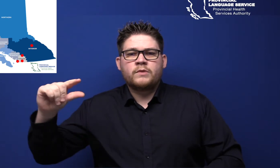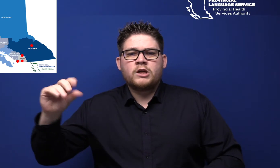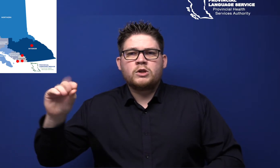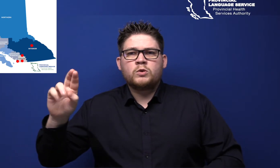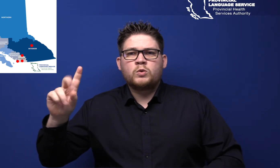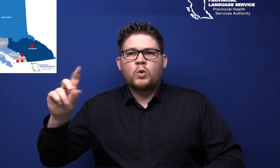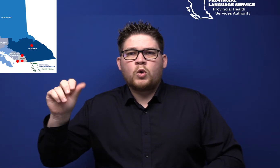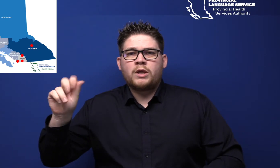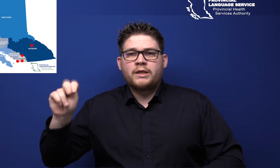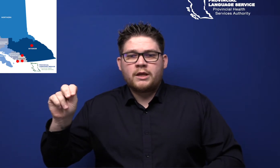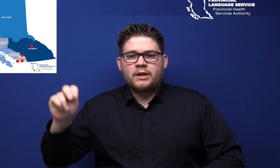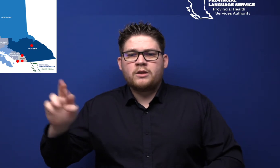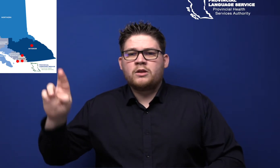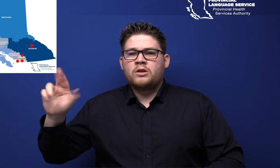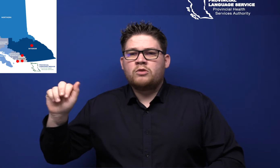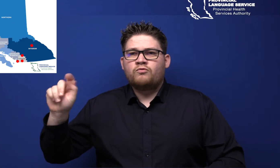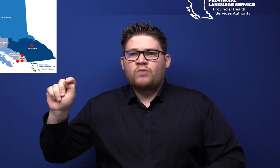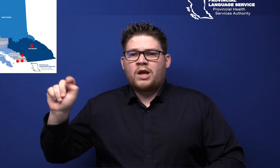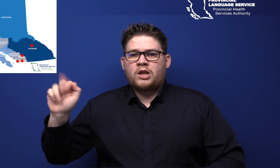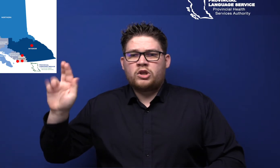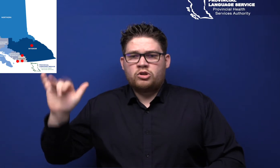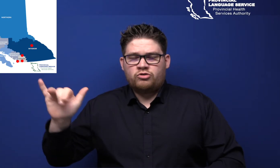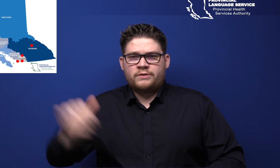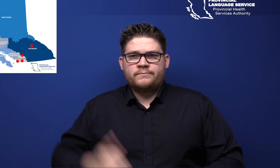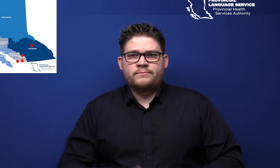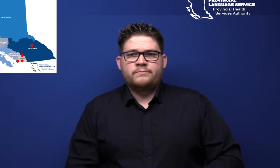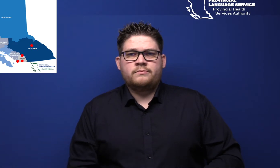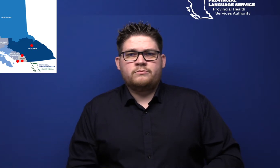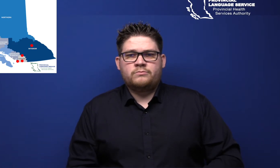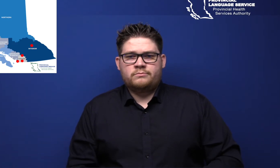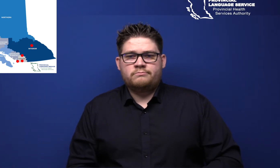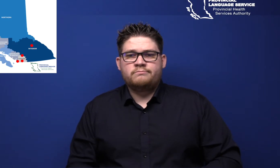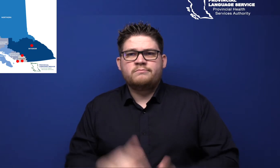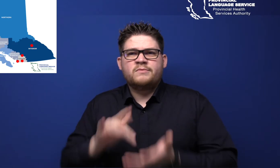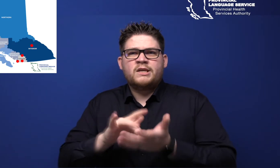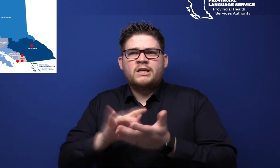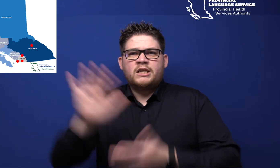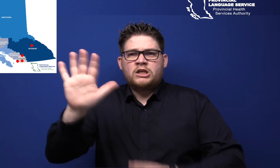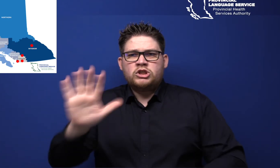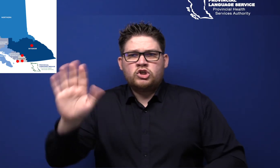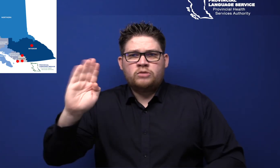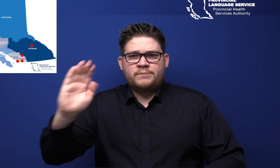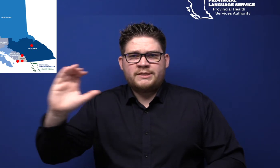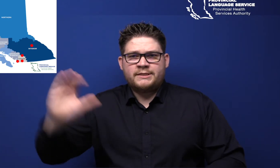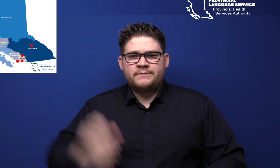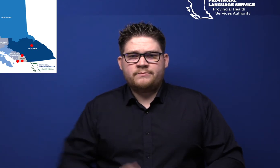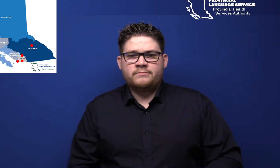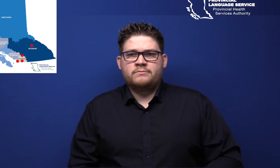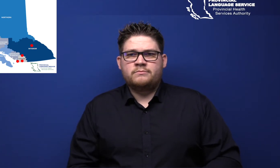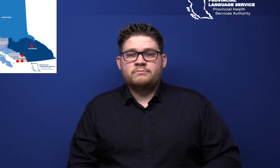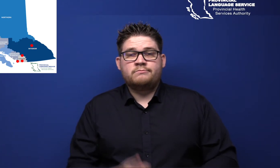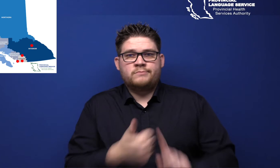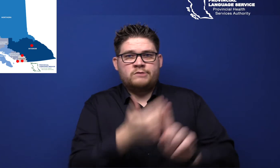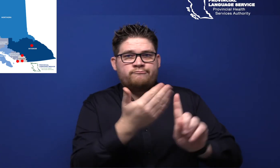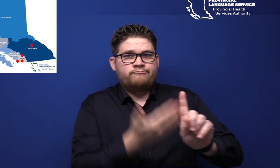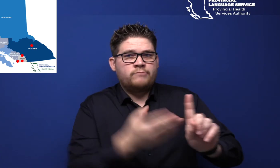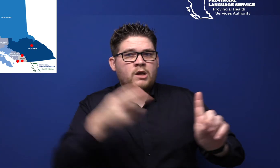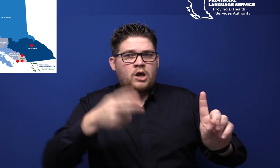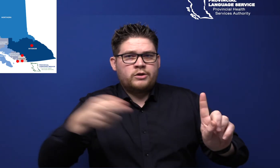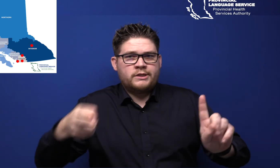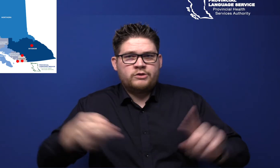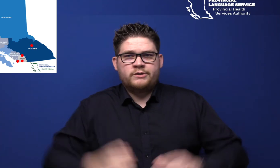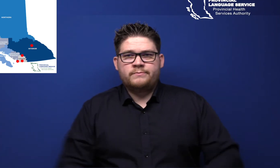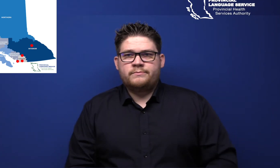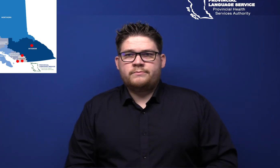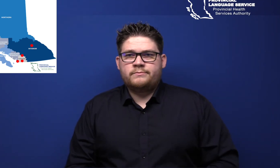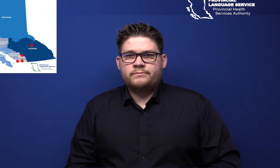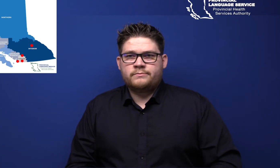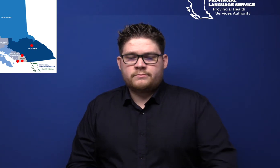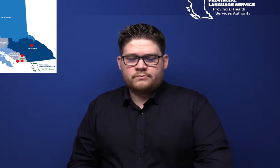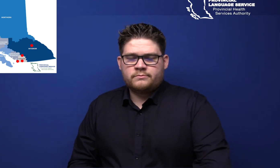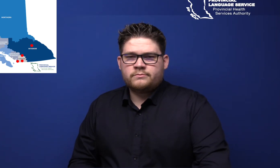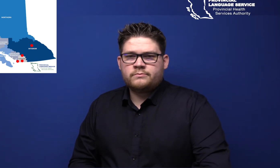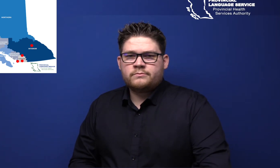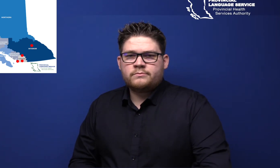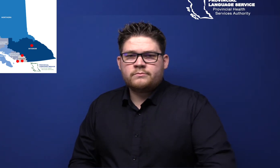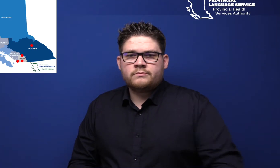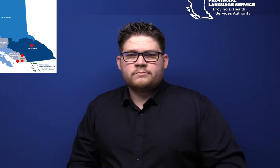GORDON RATTRAY IS FROM THE INTERIOR OF B.C. AND IS HARD OF HEARING.